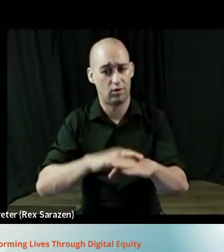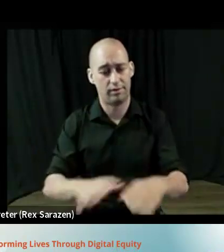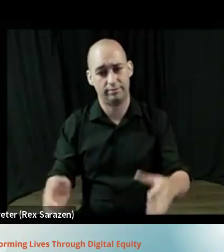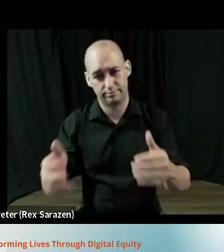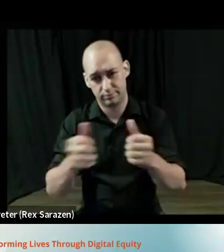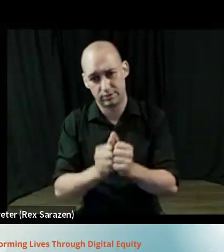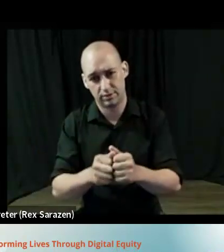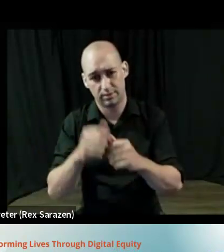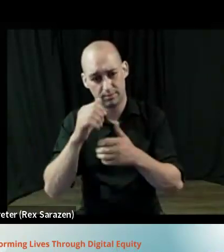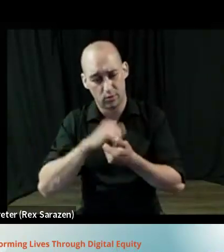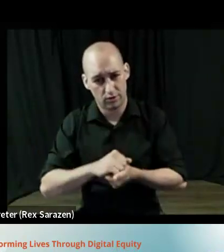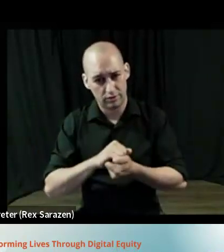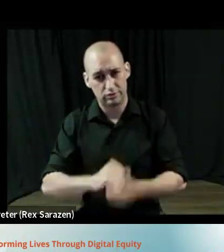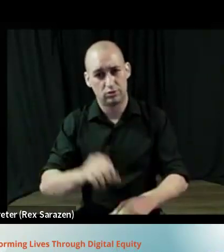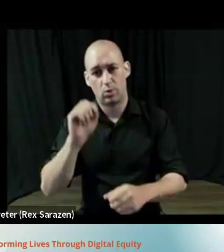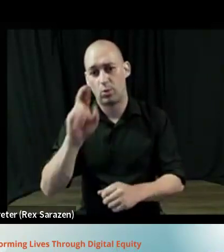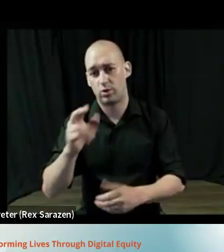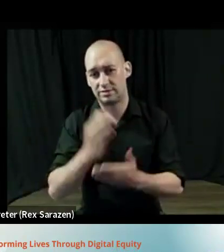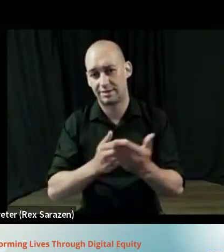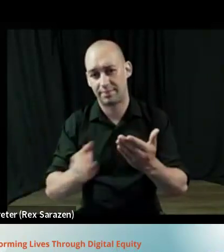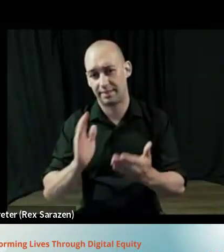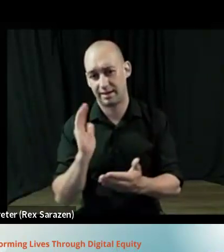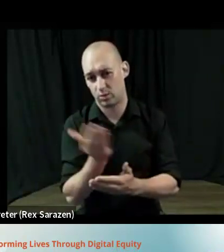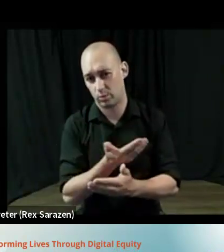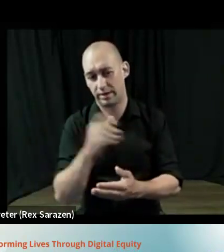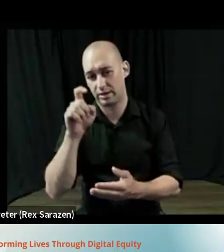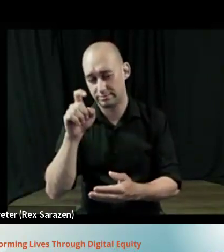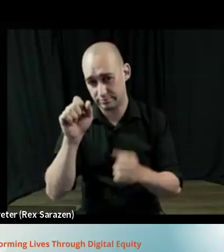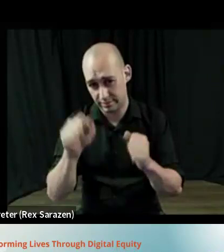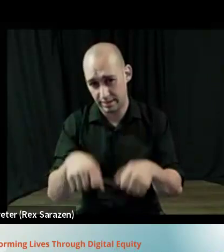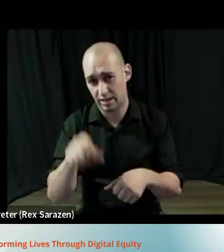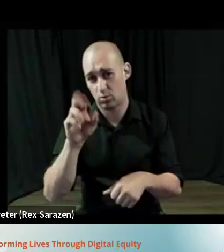or if it's something that we could be or should be doing ourselves. So it's not really a question,